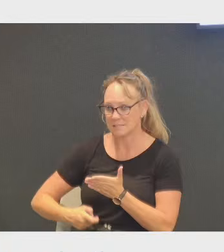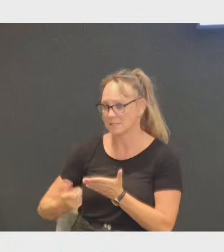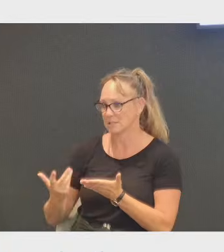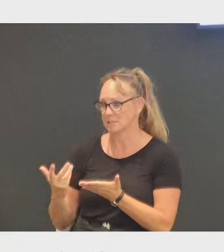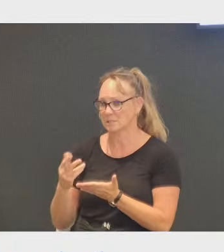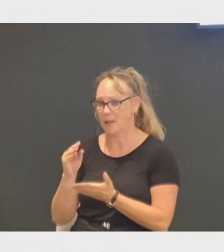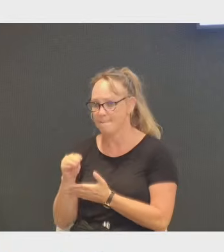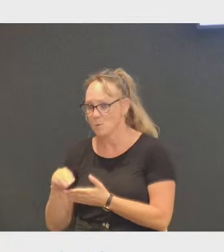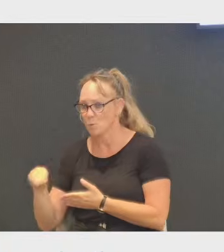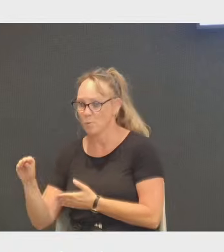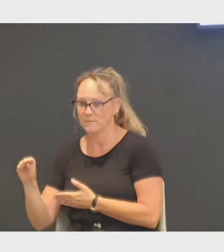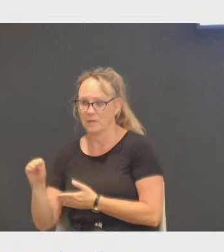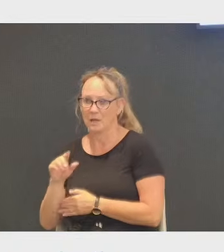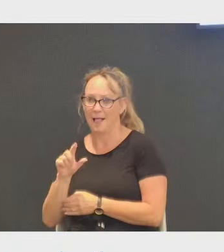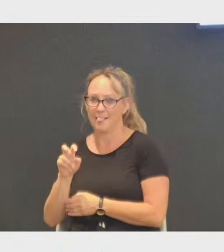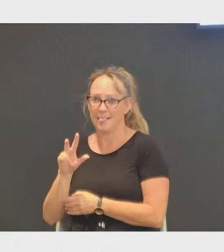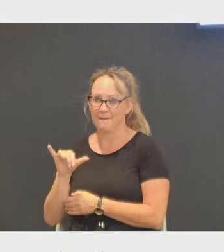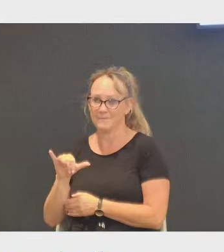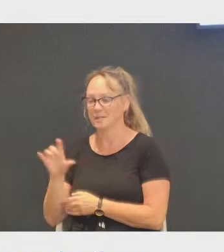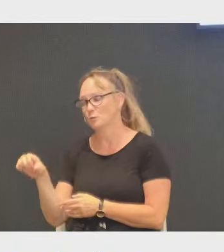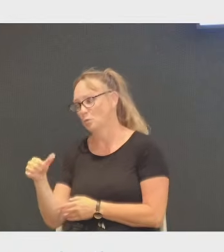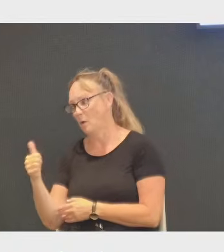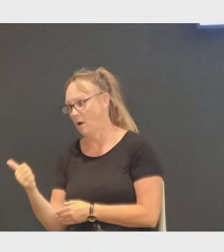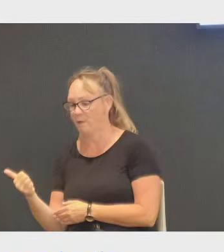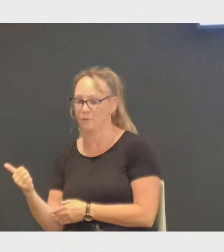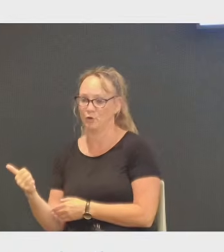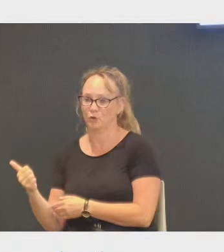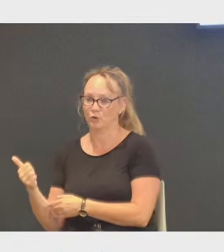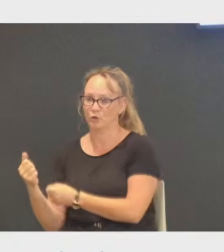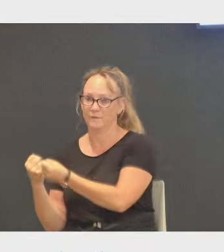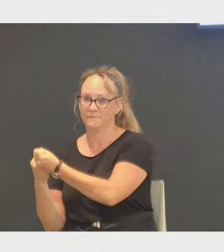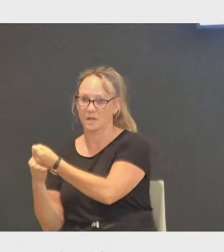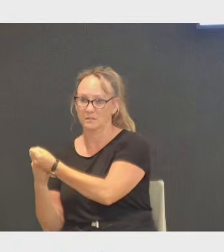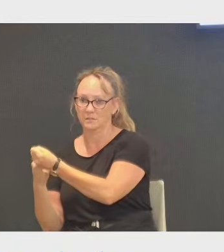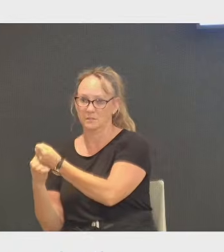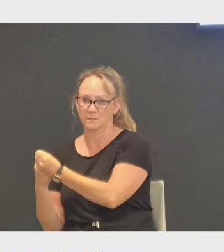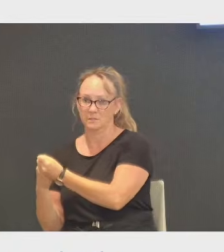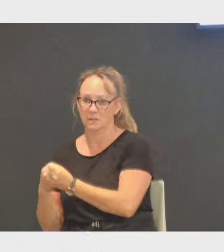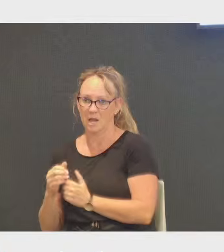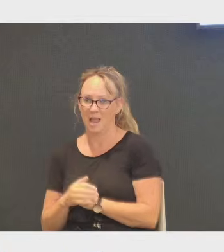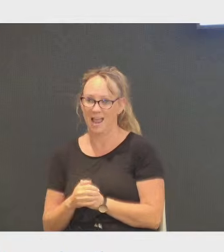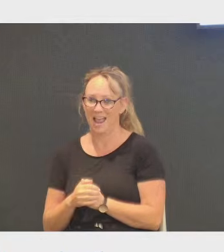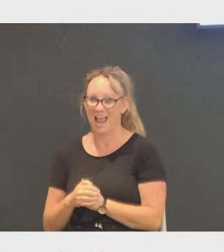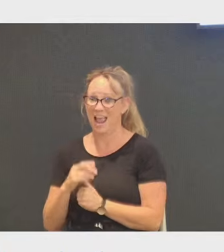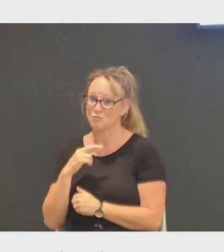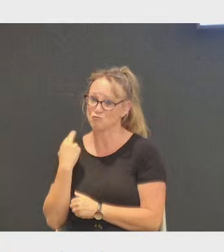from the levy to other funding sources within the county and risk of further reductions if out of